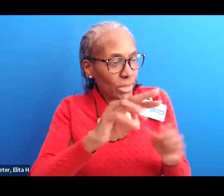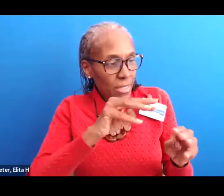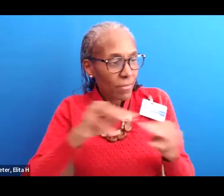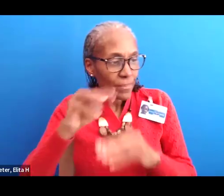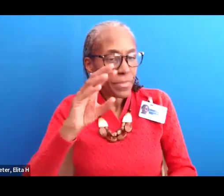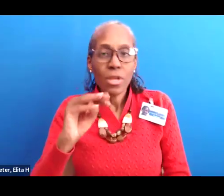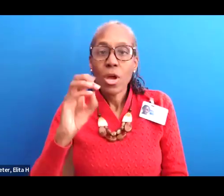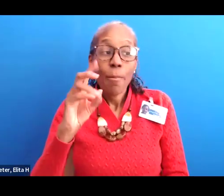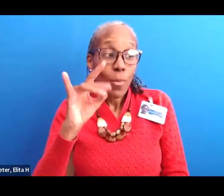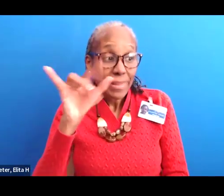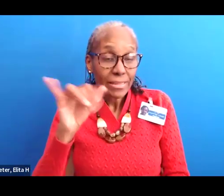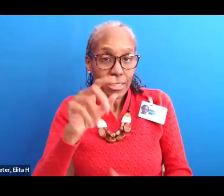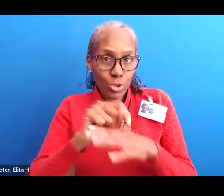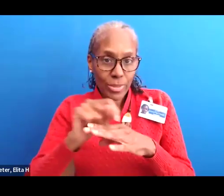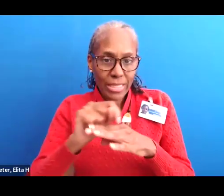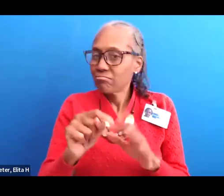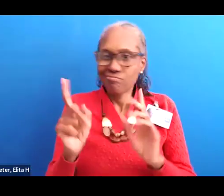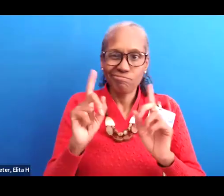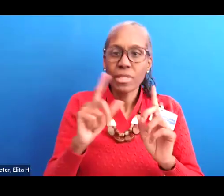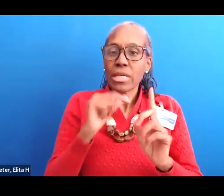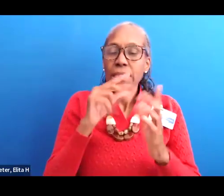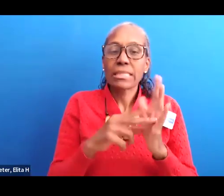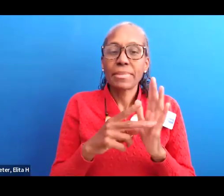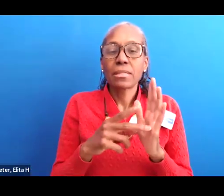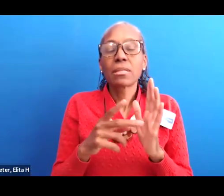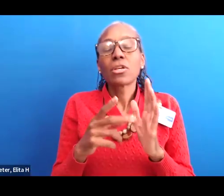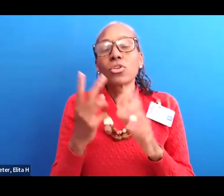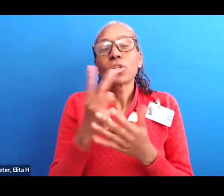Now that doesn't mean that it has to be mobile, you get two weeks per year.